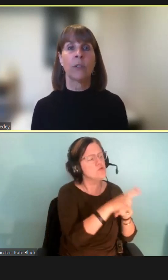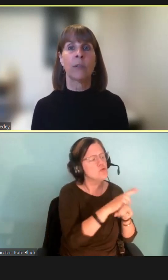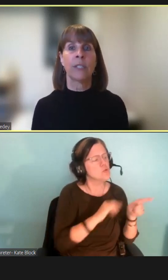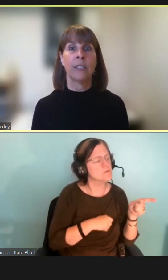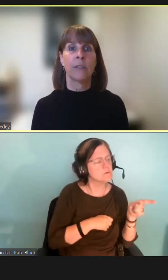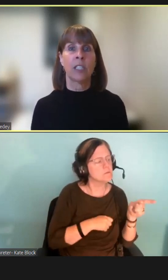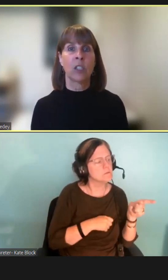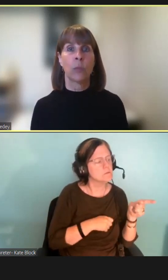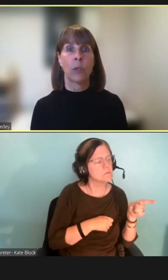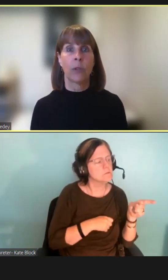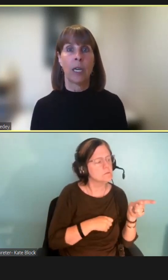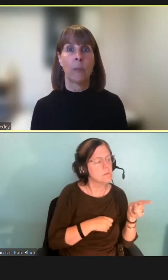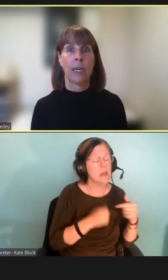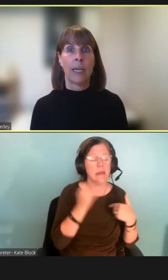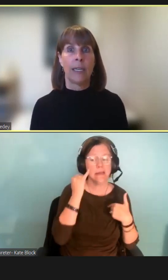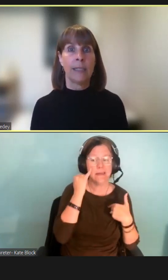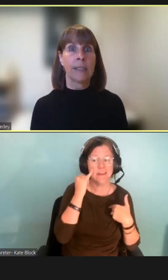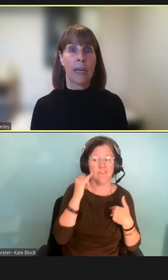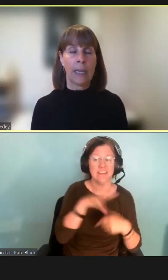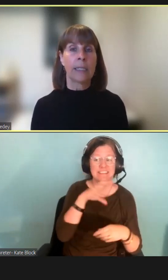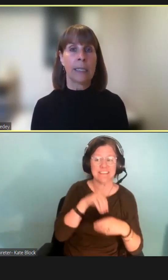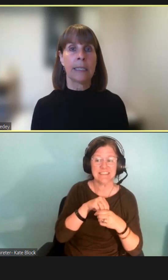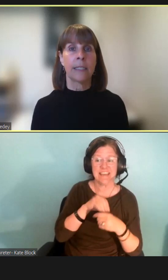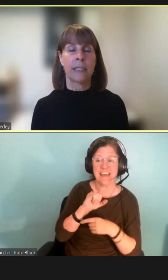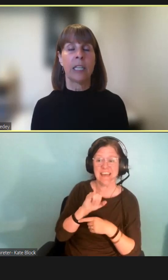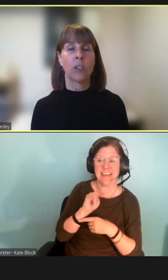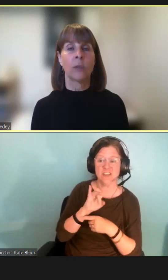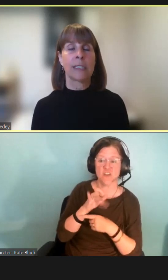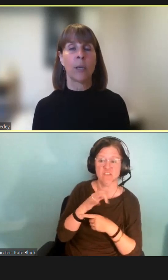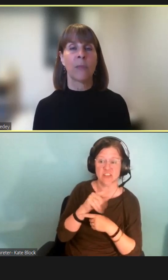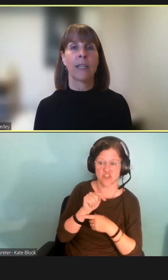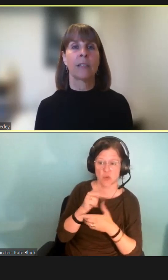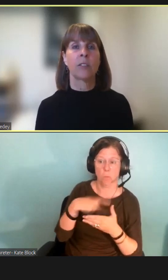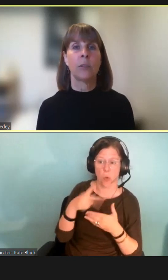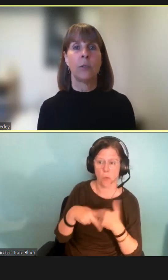an intervention program it is highly likely that they are doing something to